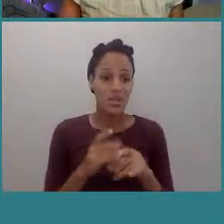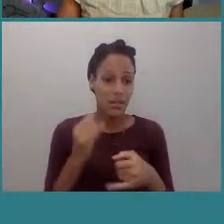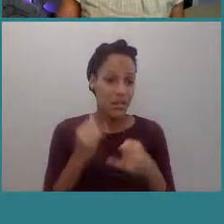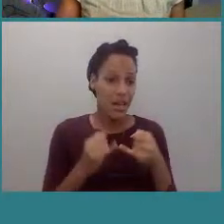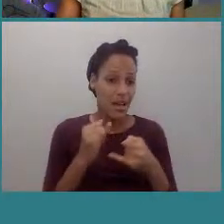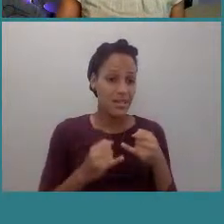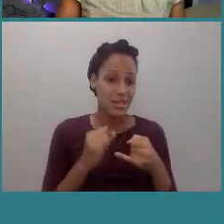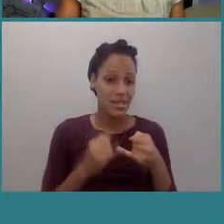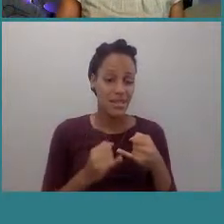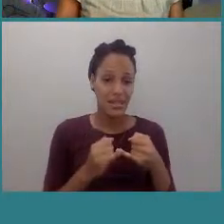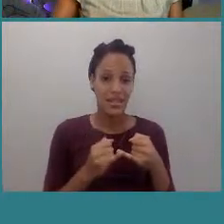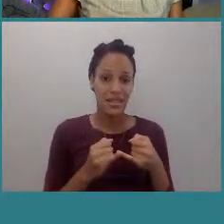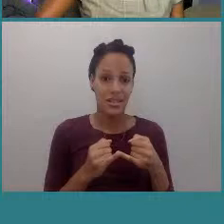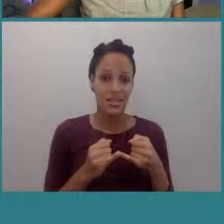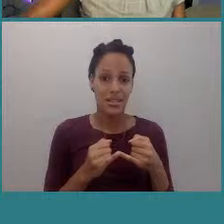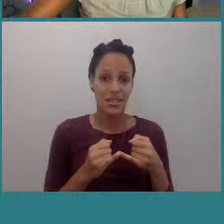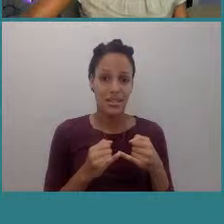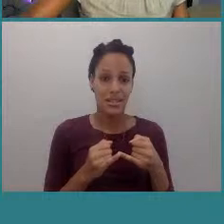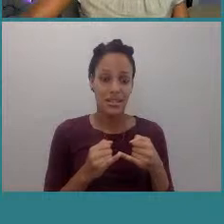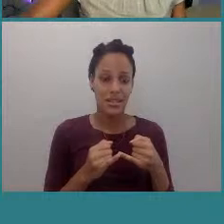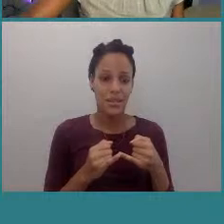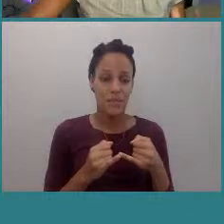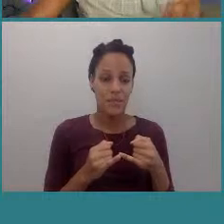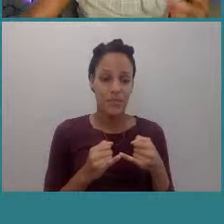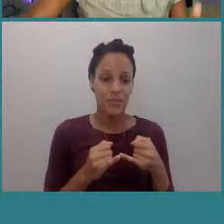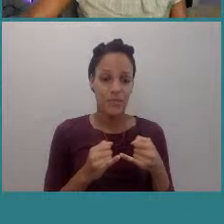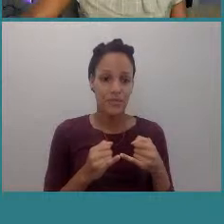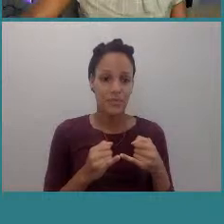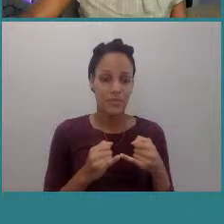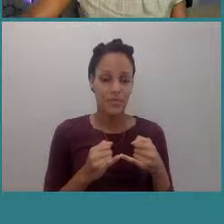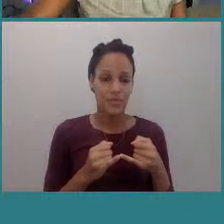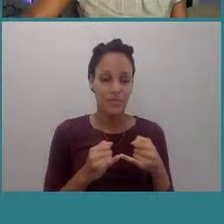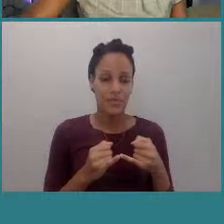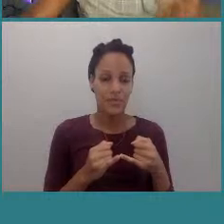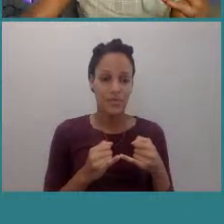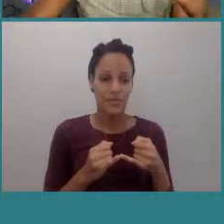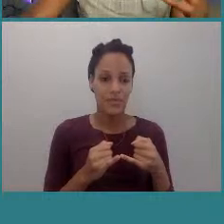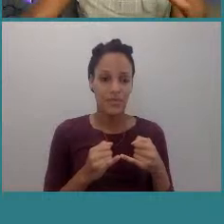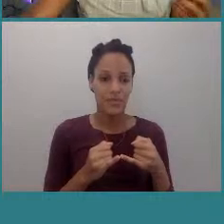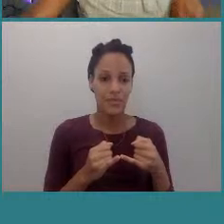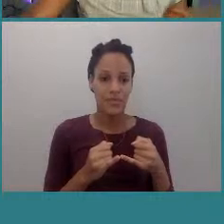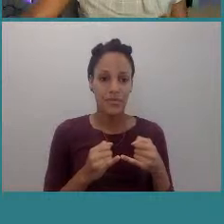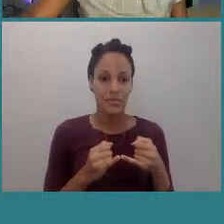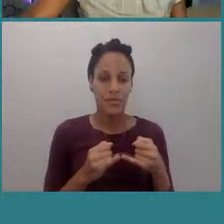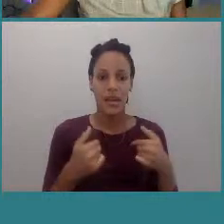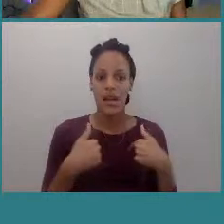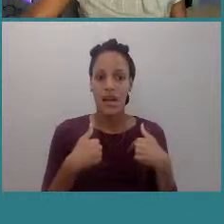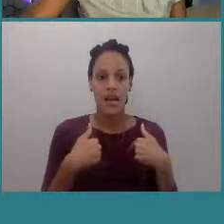your work self-publish if you have to. I am not a fan of self-publishing and if you follow